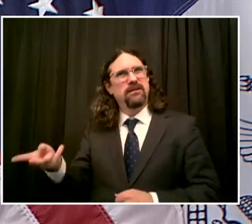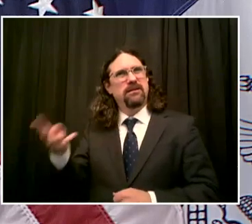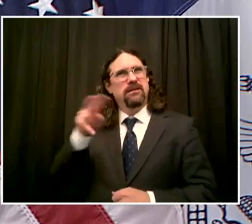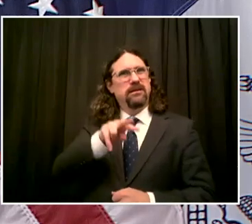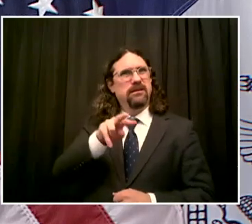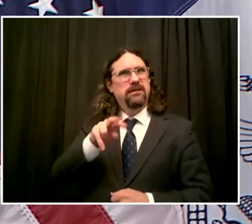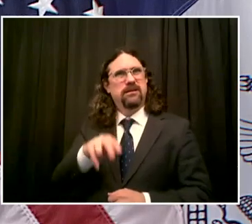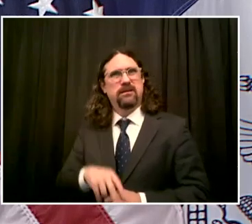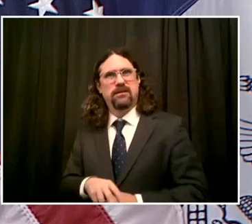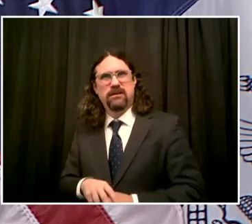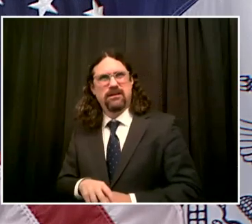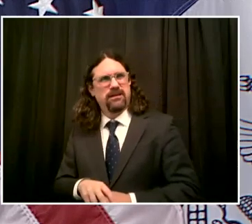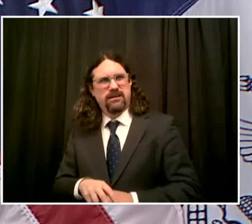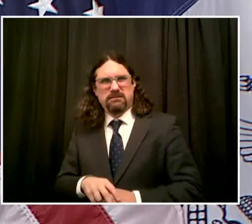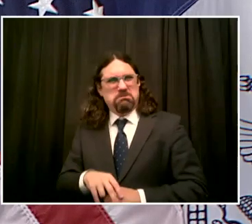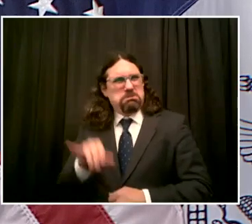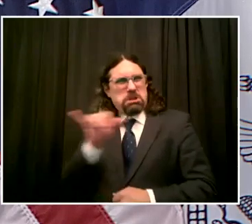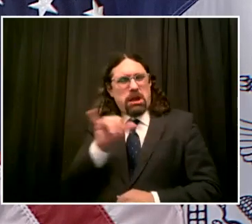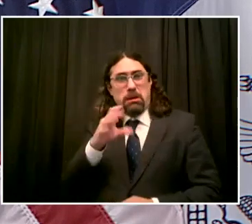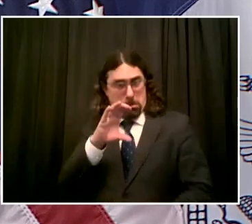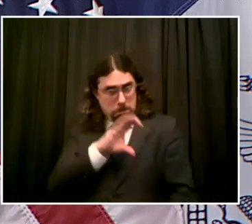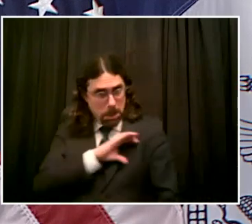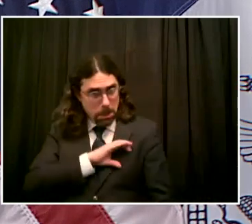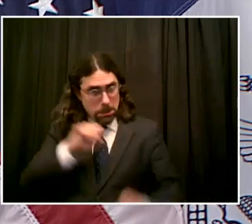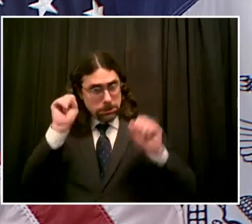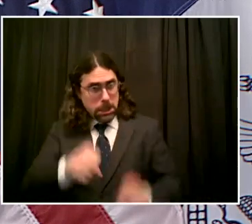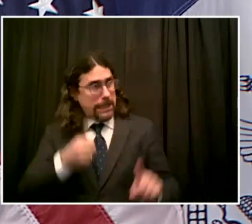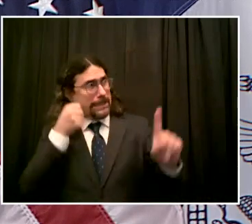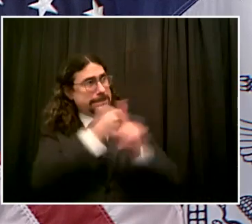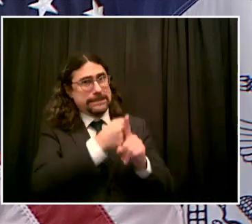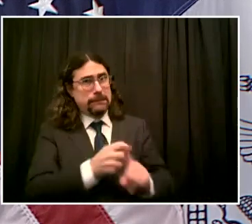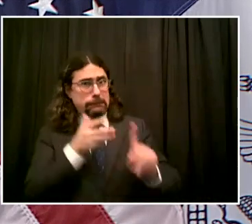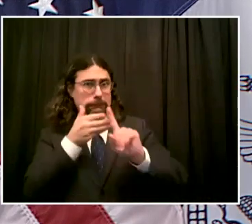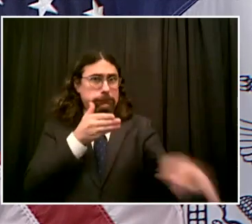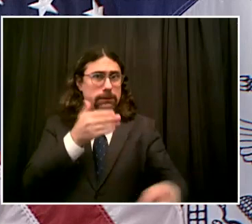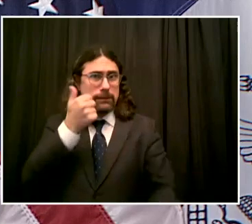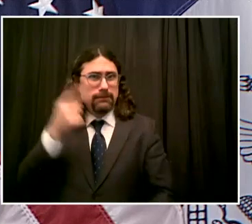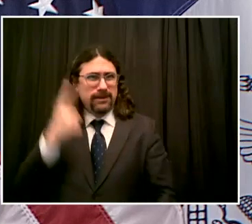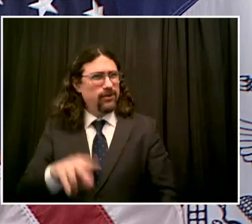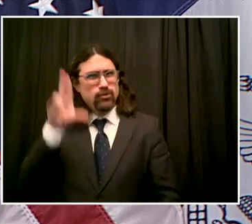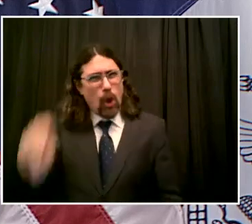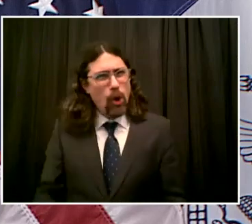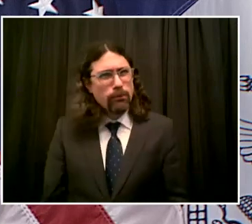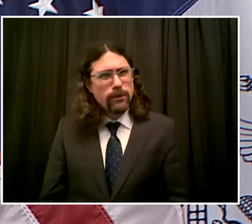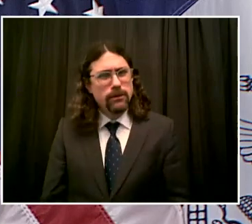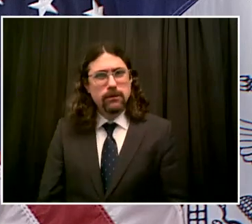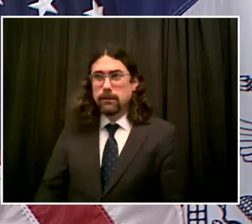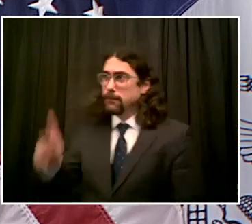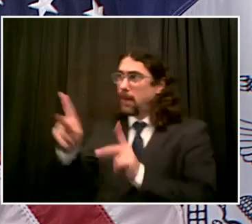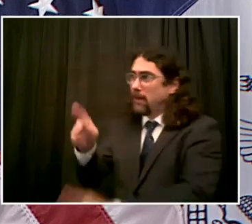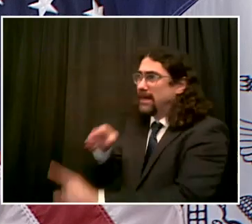IS AN ATTACK ON ALL OF S,U RPUE